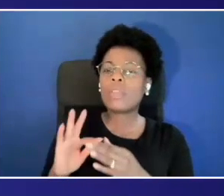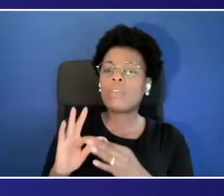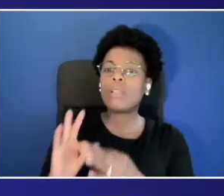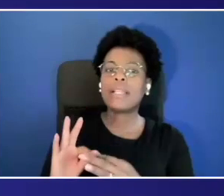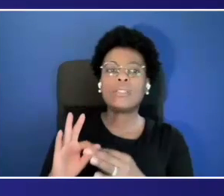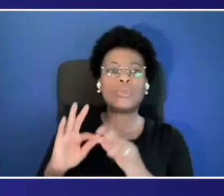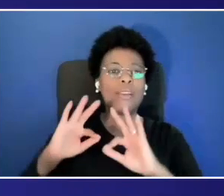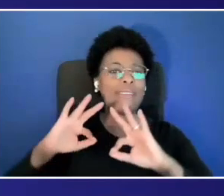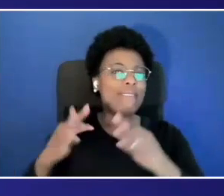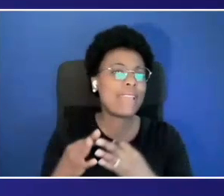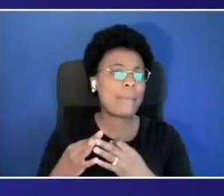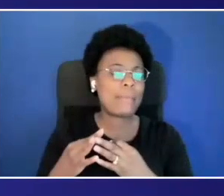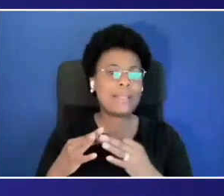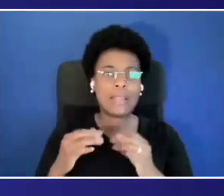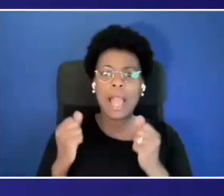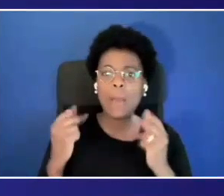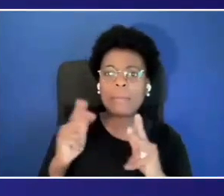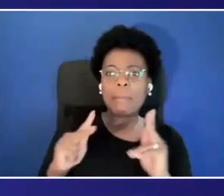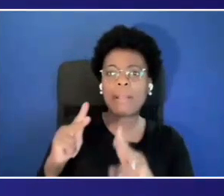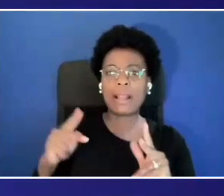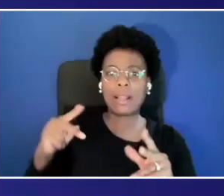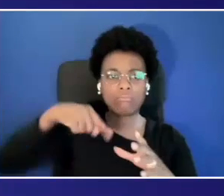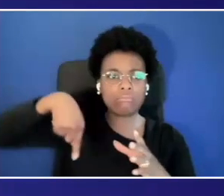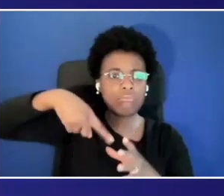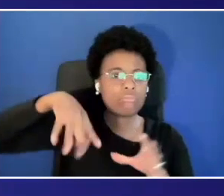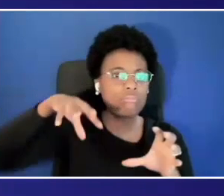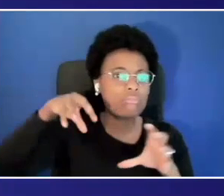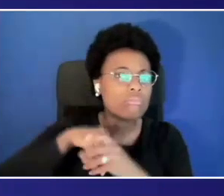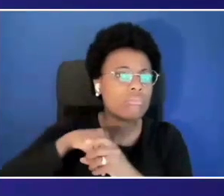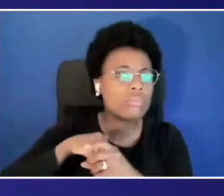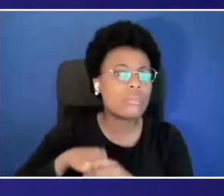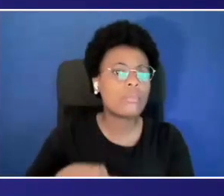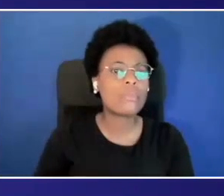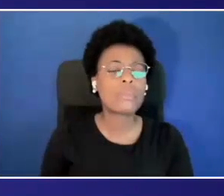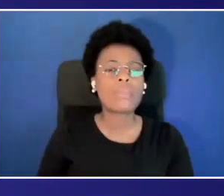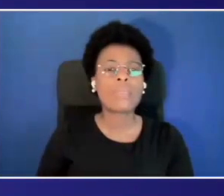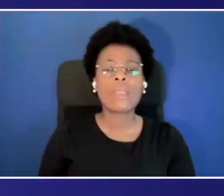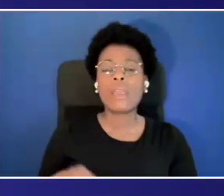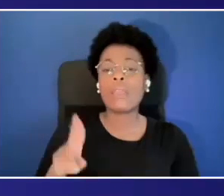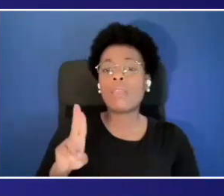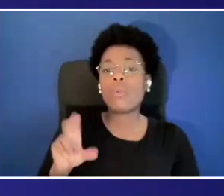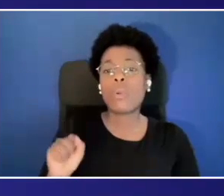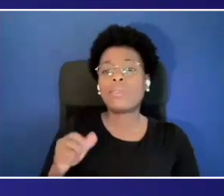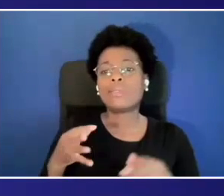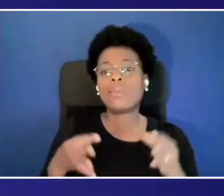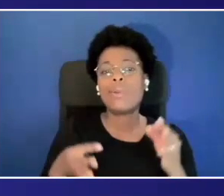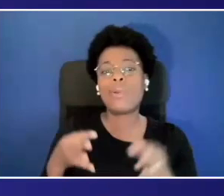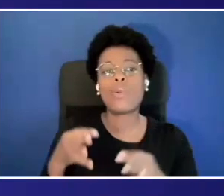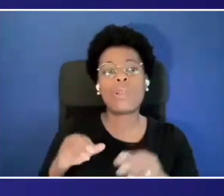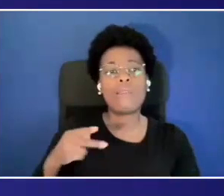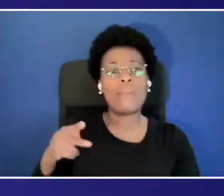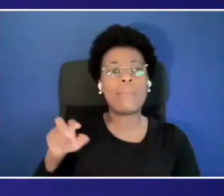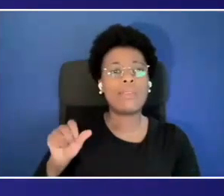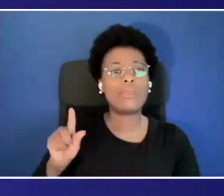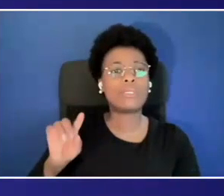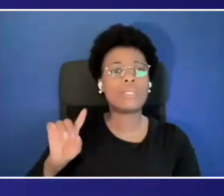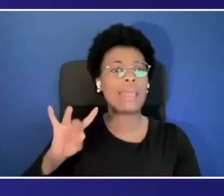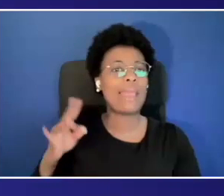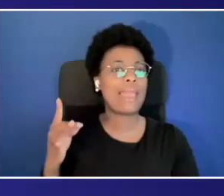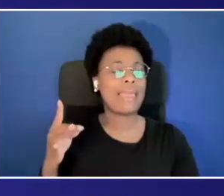Those provisions were struck down by the US Court of appeals for the 8 circuit and recently upheld by the US Supreme Court for the Eastern District of Missouri.